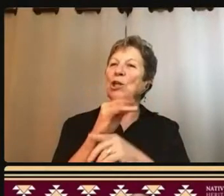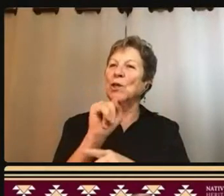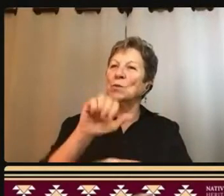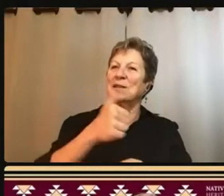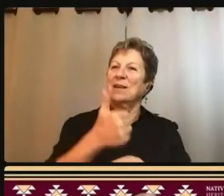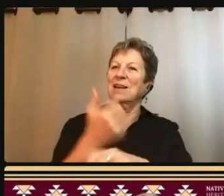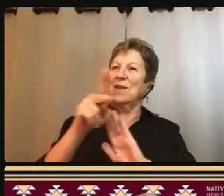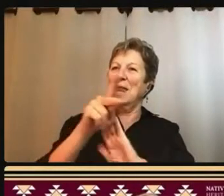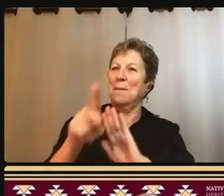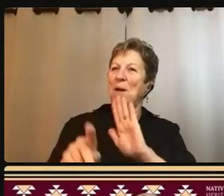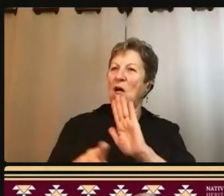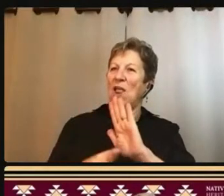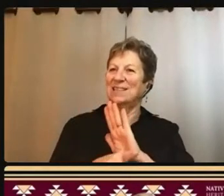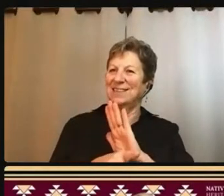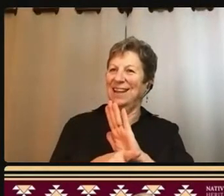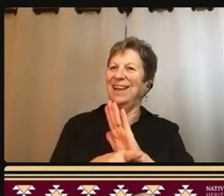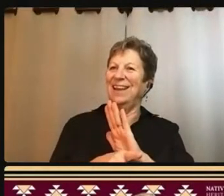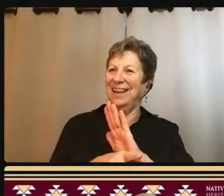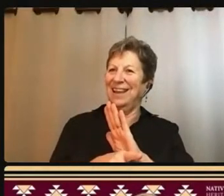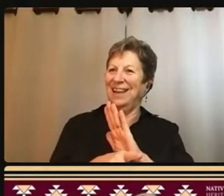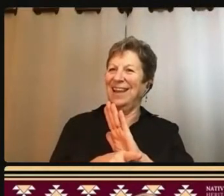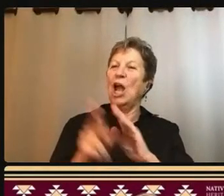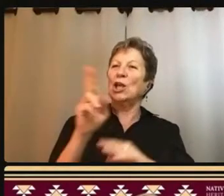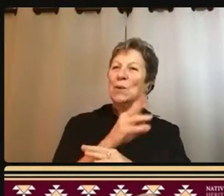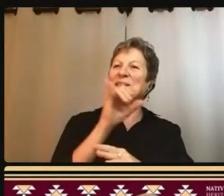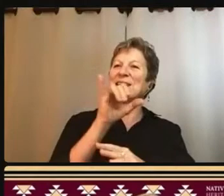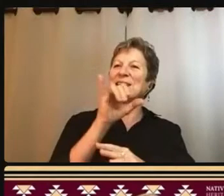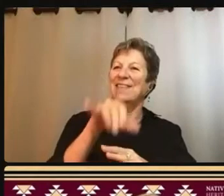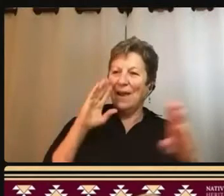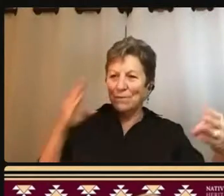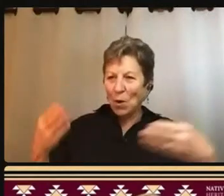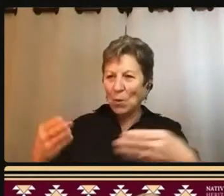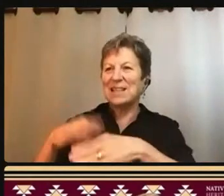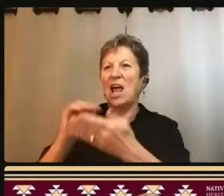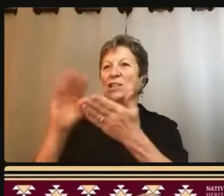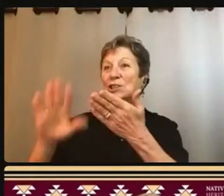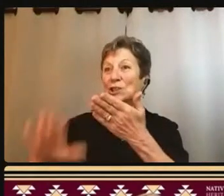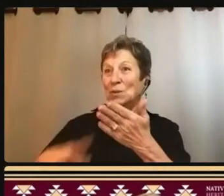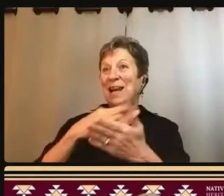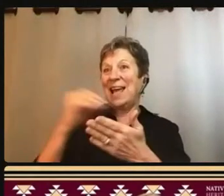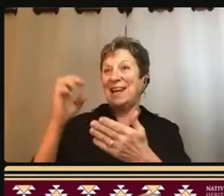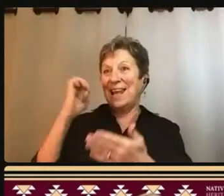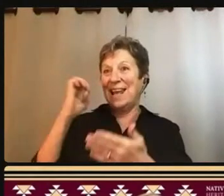USING AVAILABLE DATA, HOW WOULD YOU DEVELOP POLICY THAT